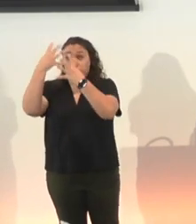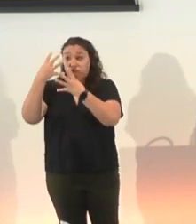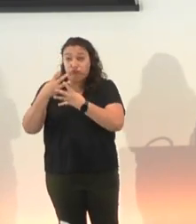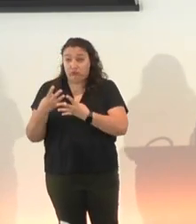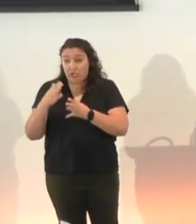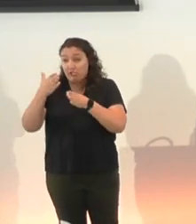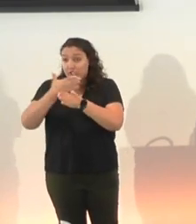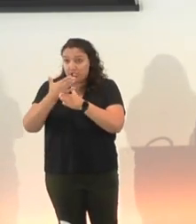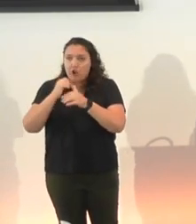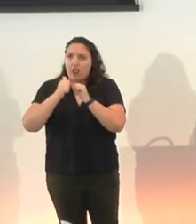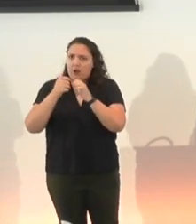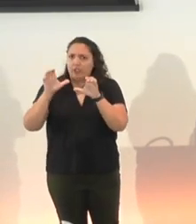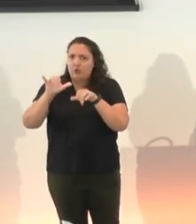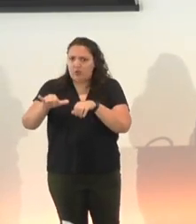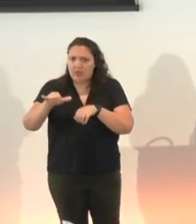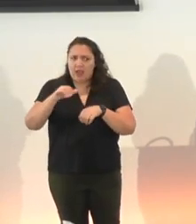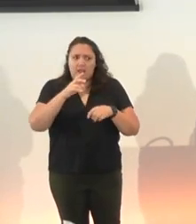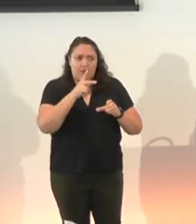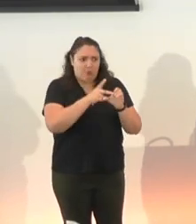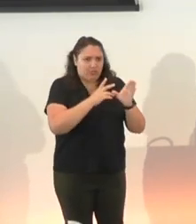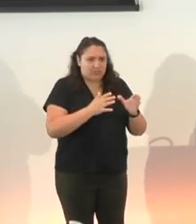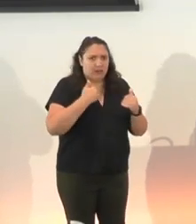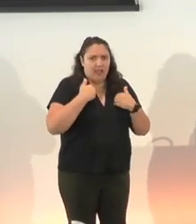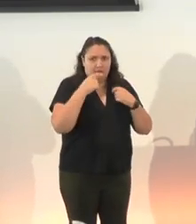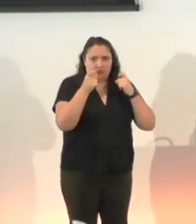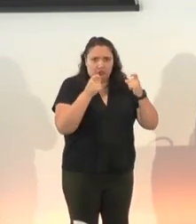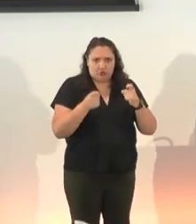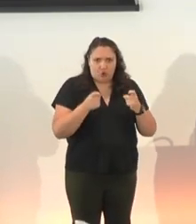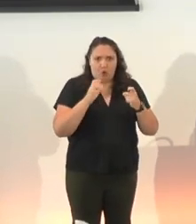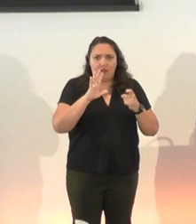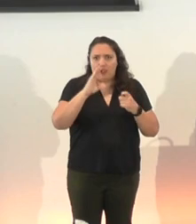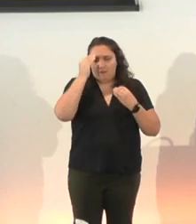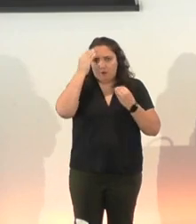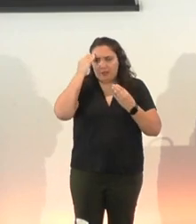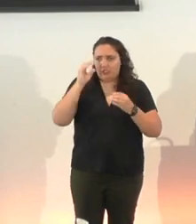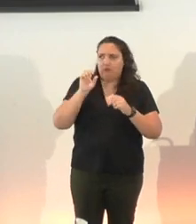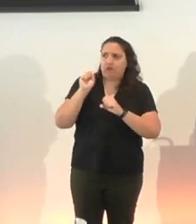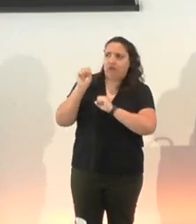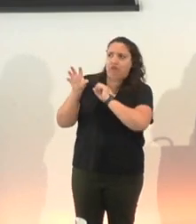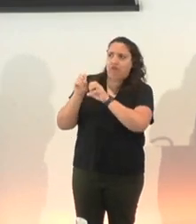we do it in a way participants have control of their inputs, which stimulates some to want to